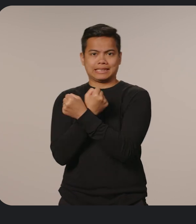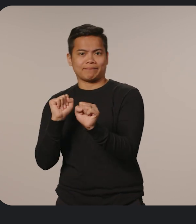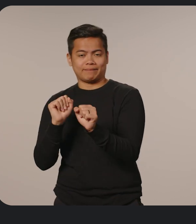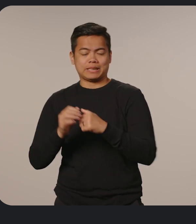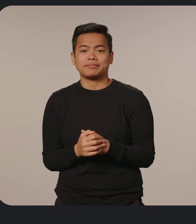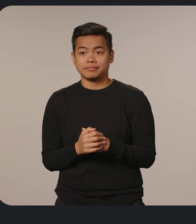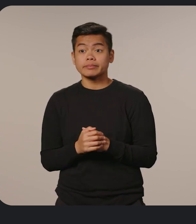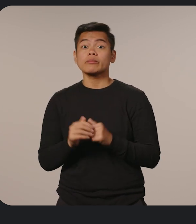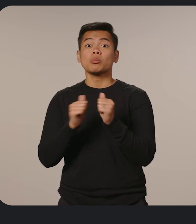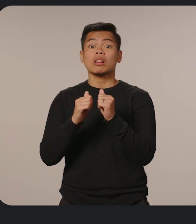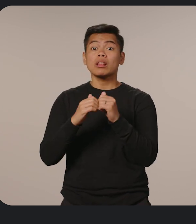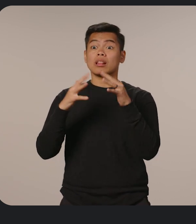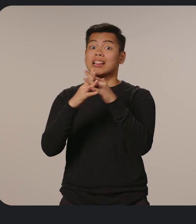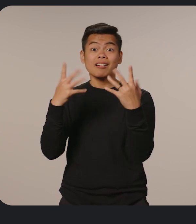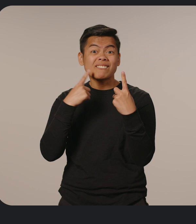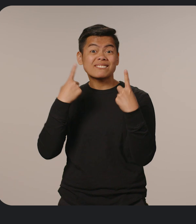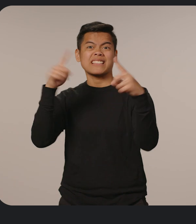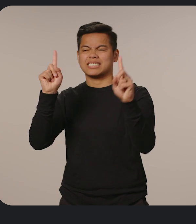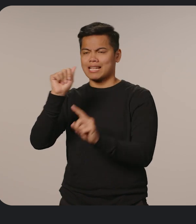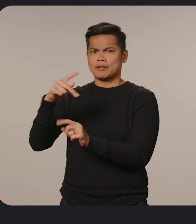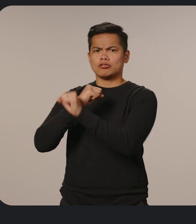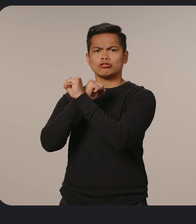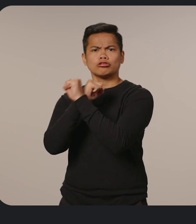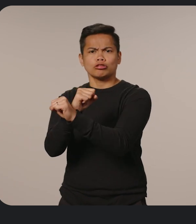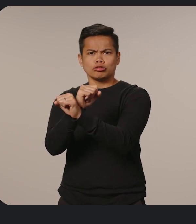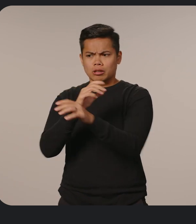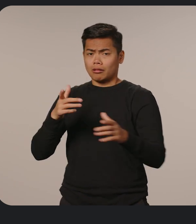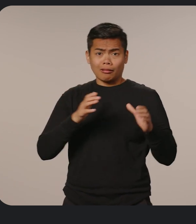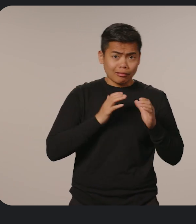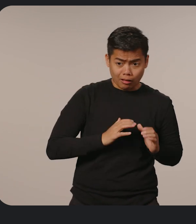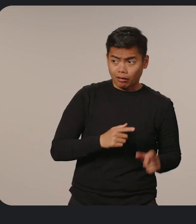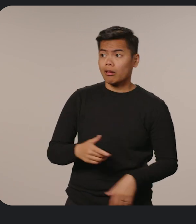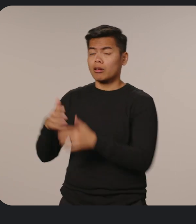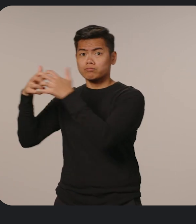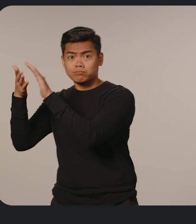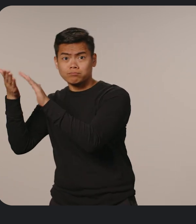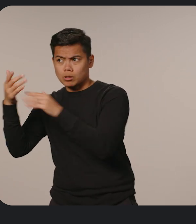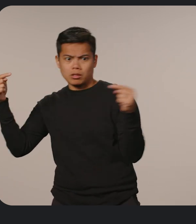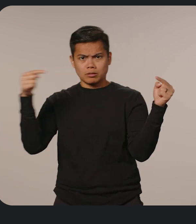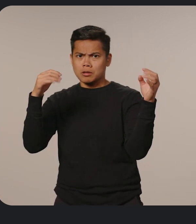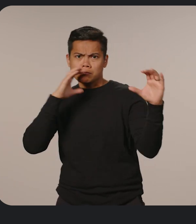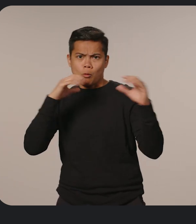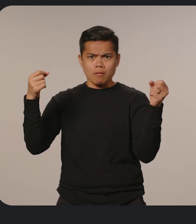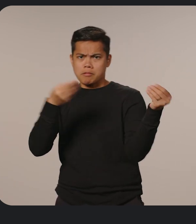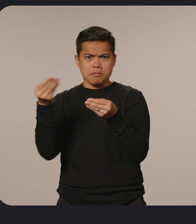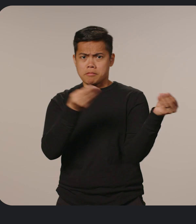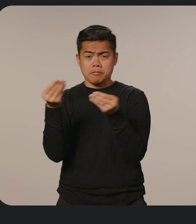to implement effective app security measures the client and the server need to communicate with each other to help